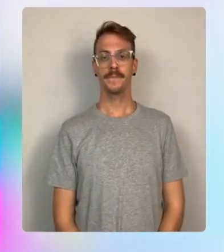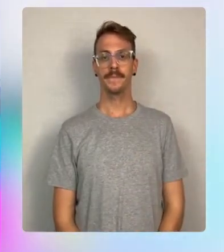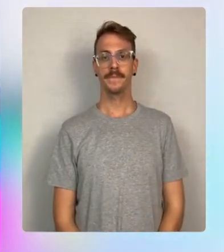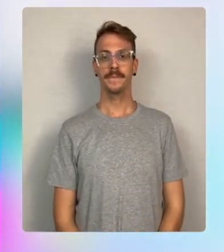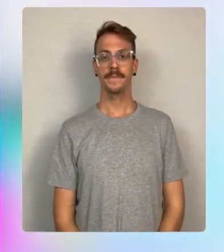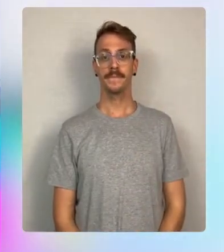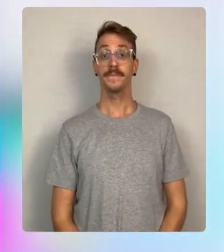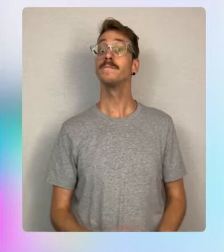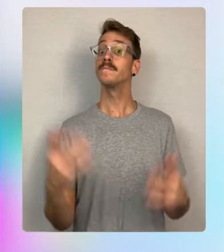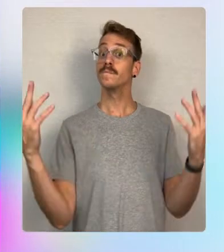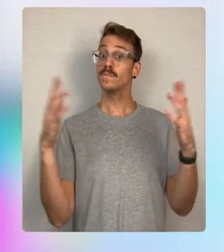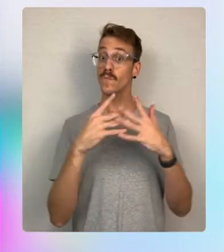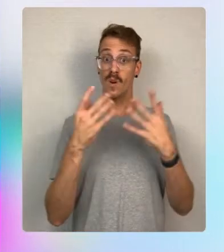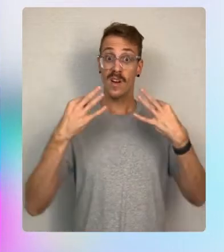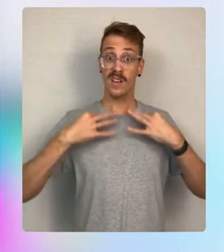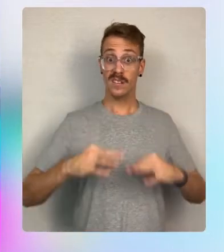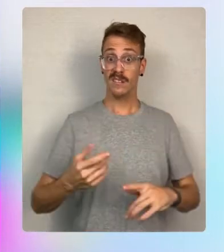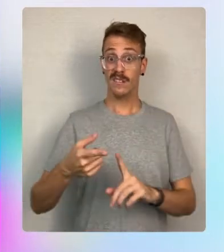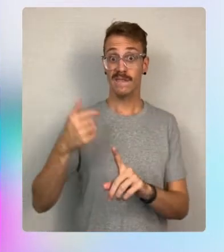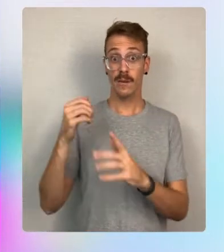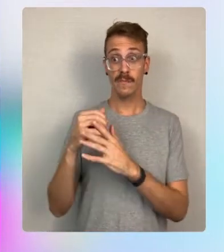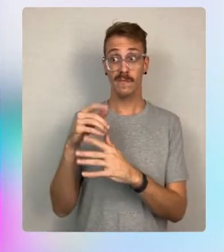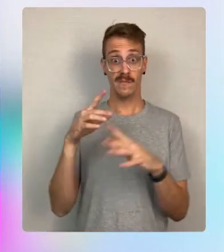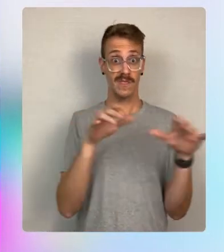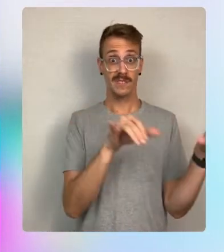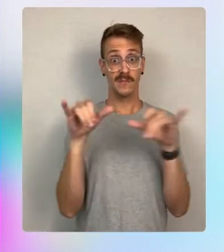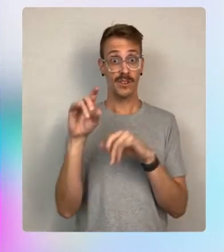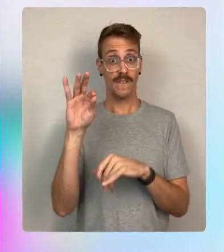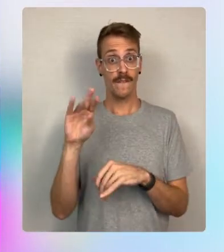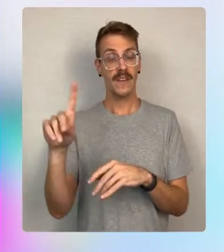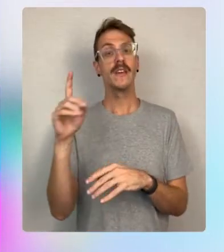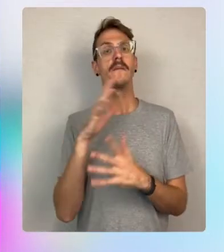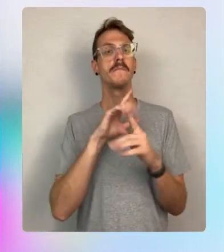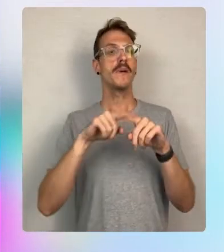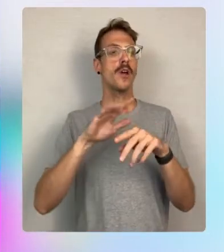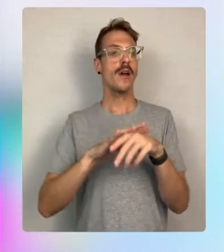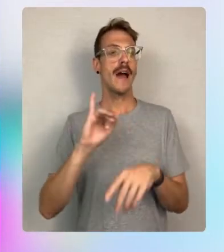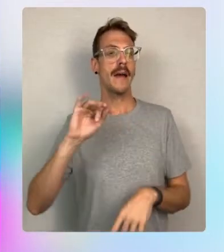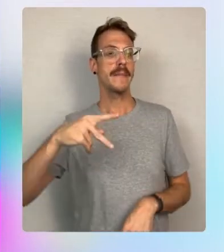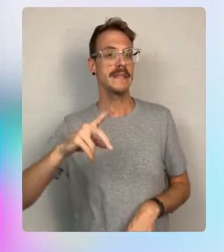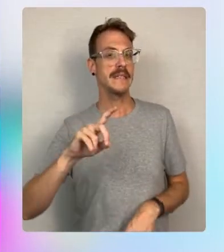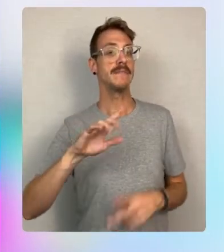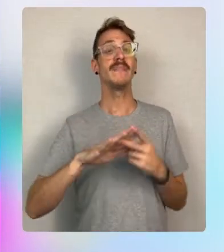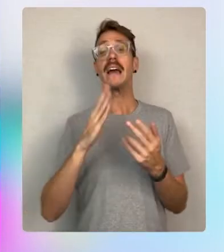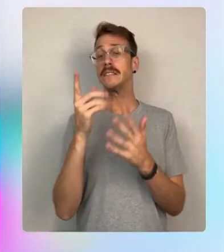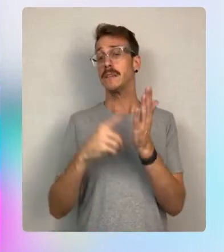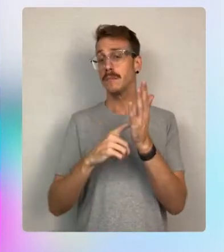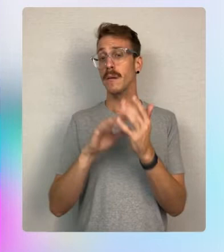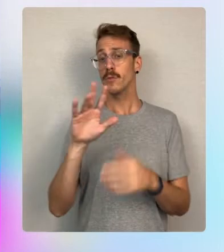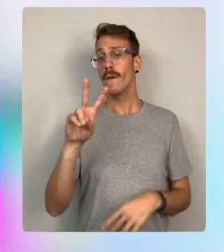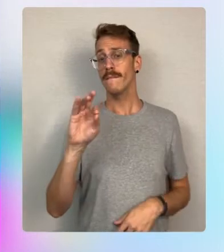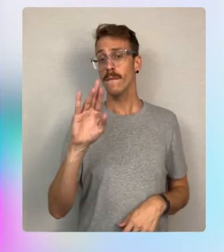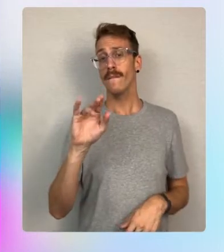The gains you'll get from symmetric FOV might vary depending on a few factors like IPD and even foveation levels.